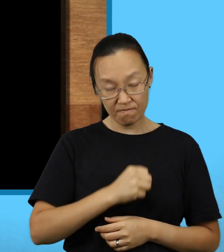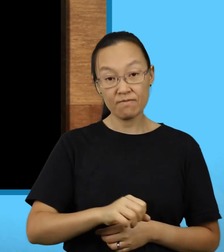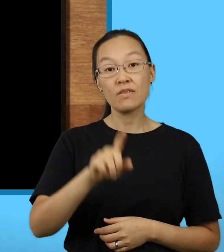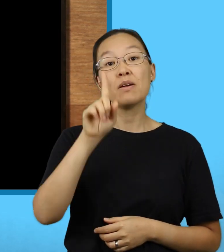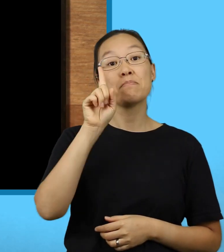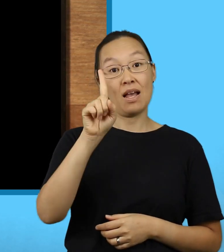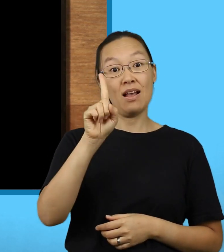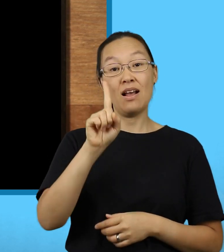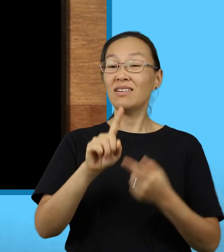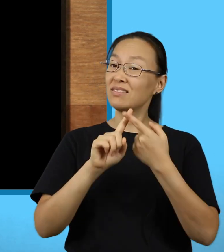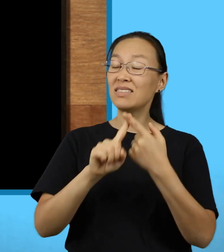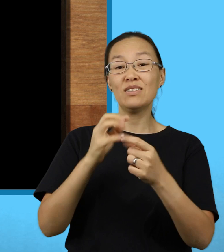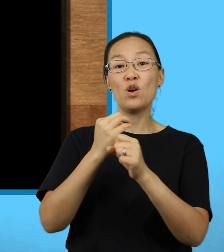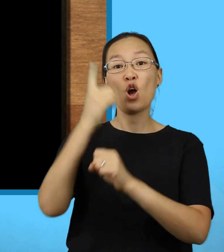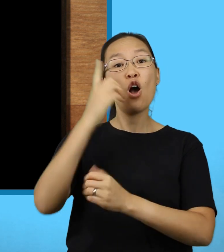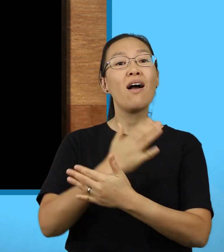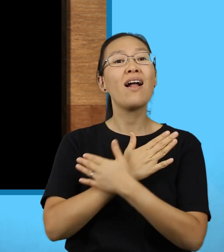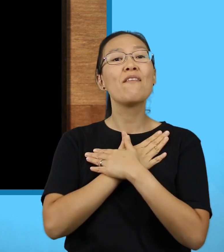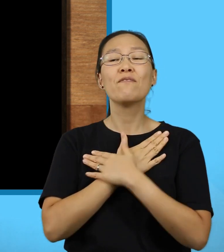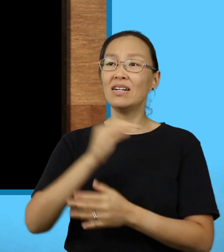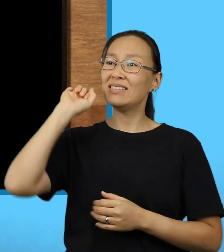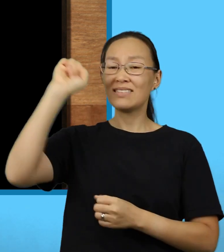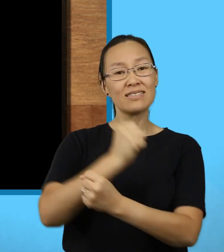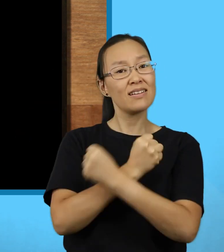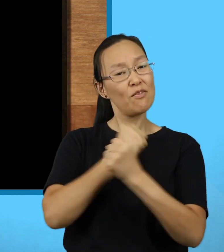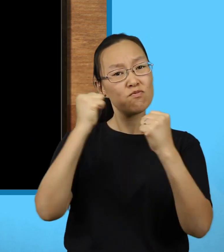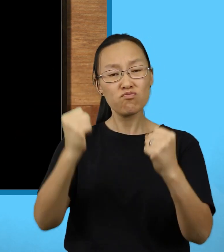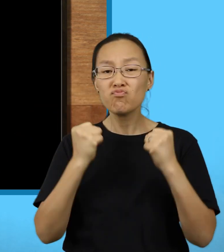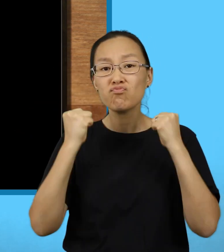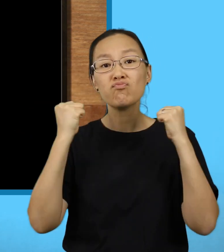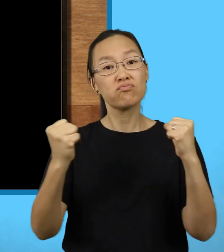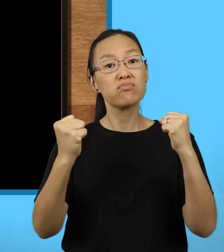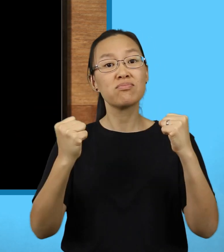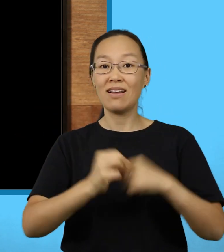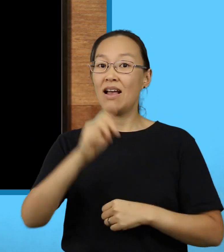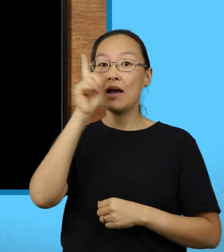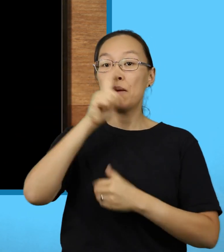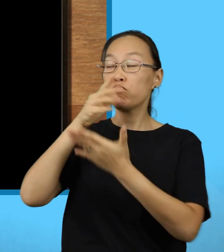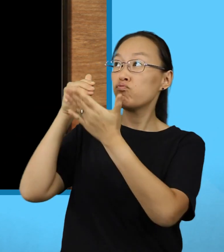But still God loved and His love, it stayed strong. And though people reject Him,